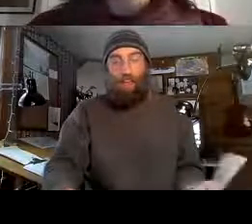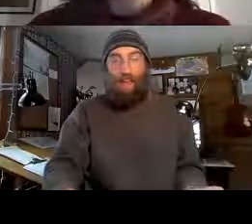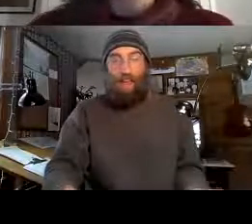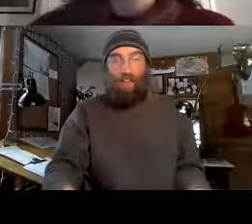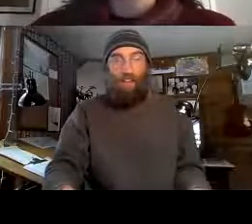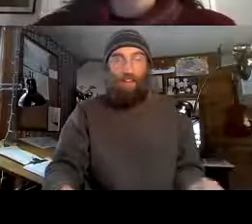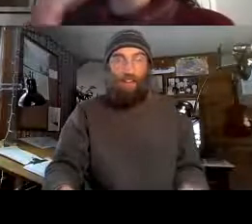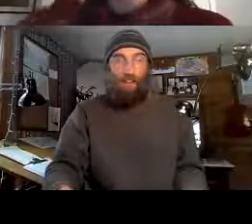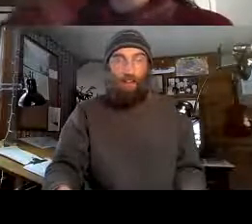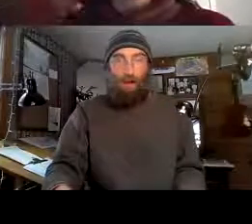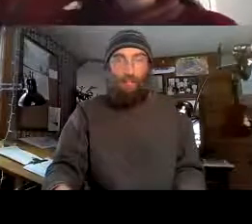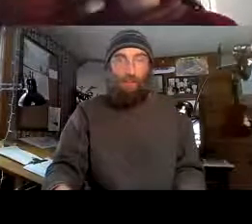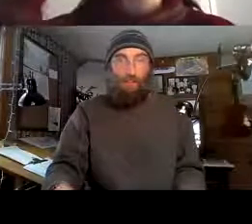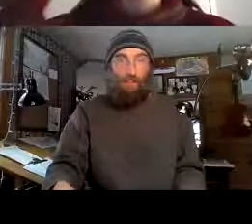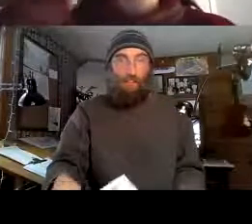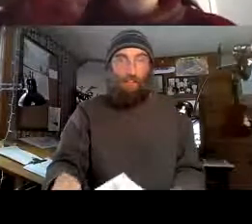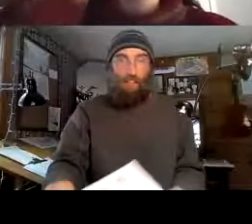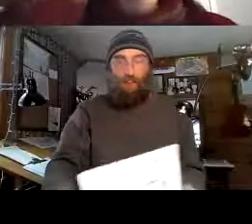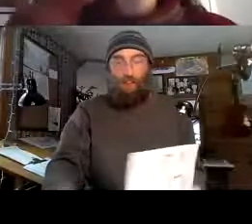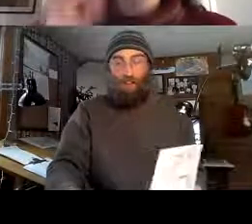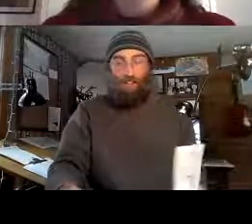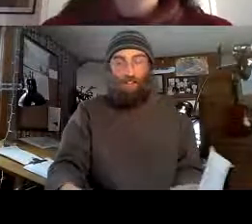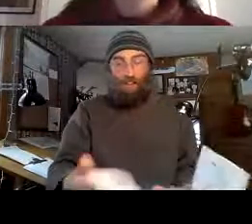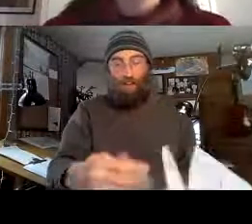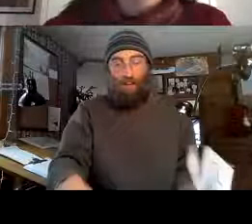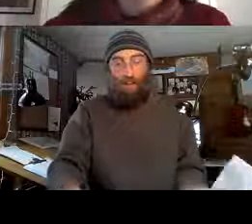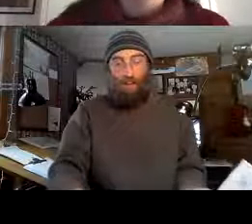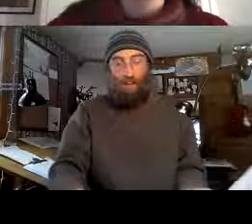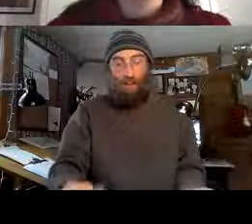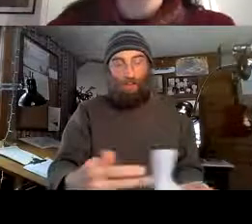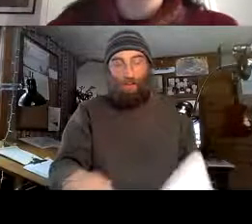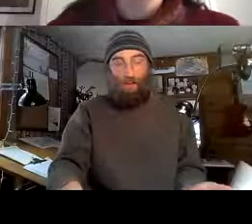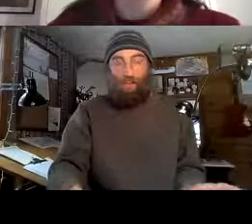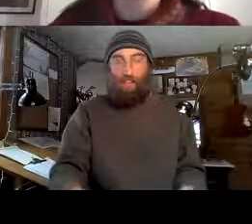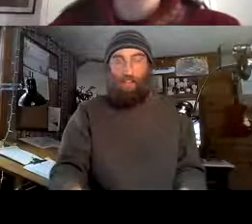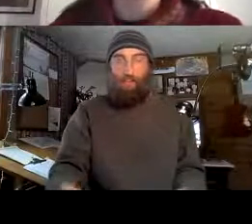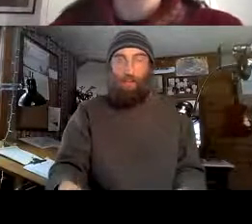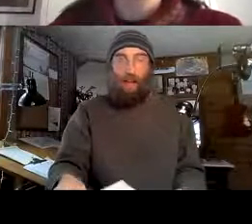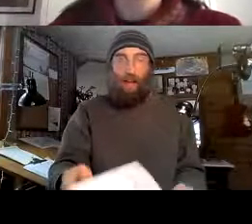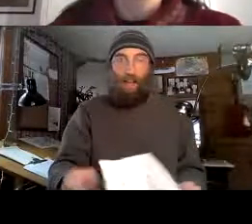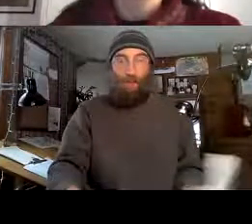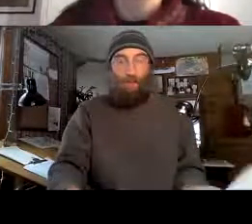I met on the street there, who walked up as I was drawing, I'd just draw them into the story. Or butterflies that flew by, they would